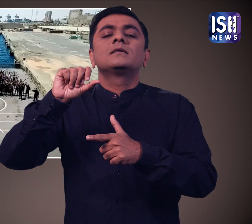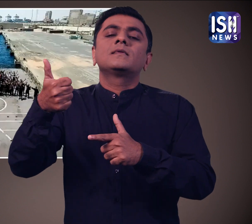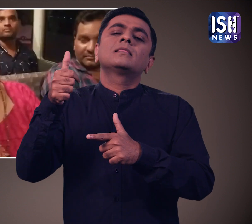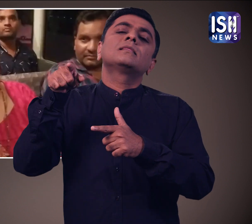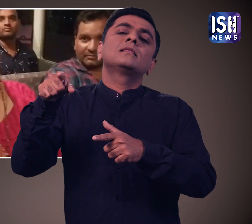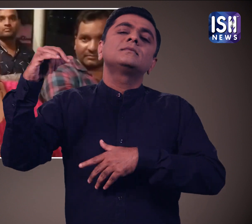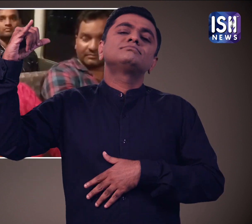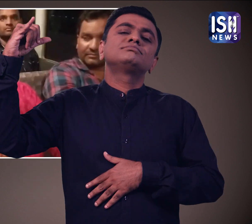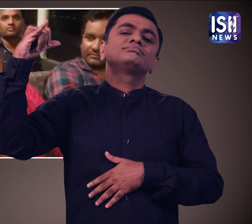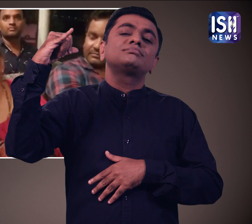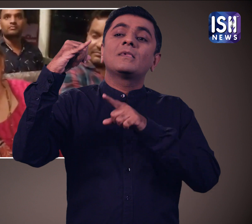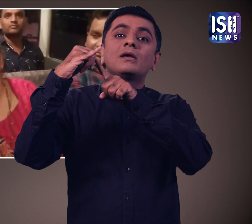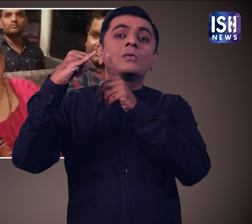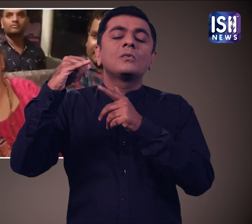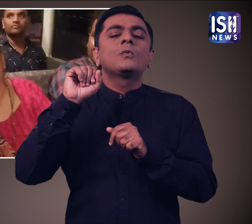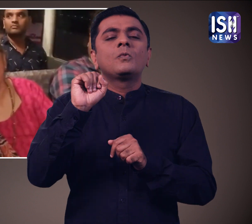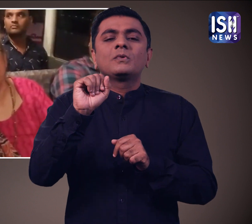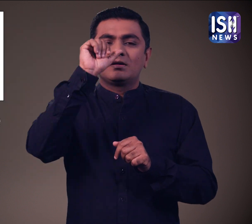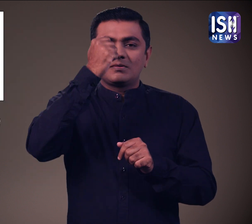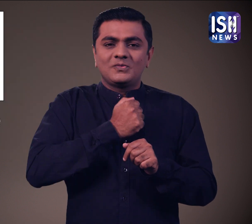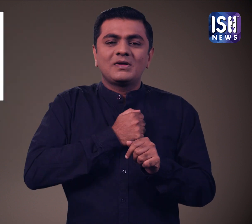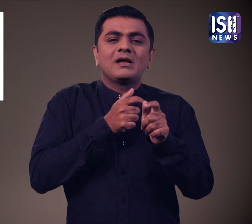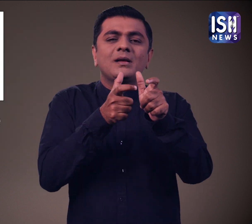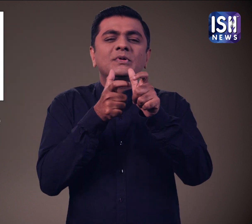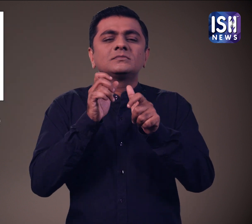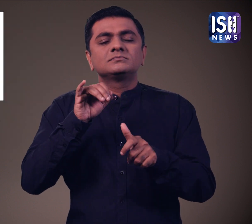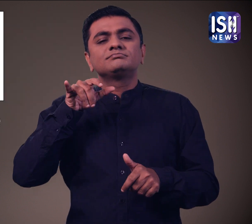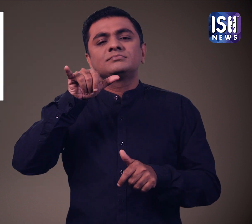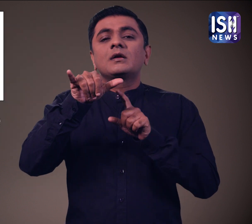from where they are flown to India by Indian Air Force flights.